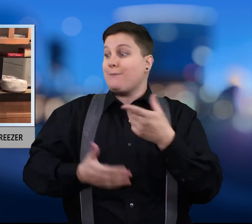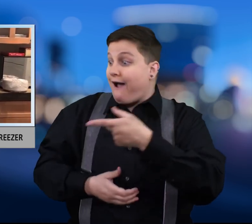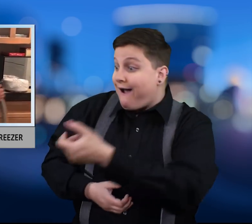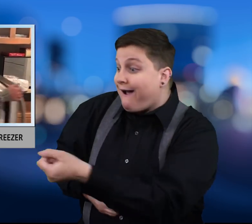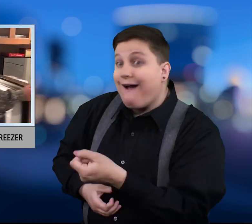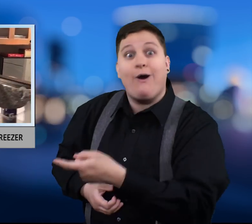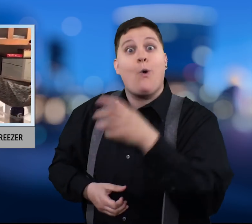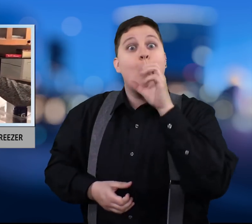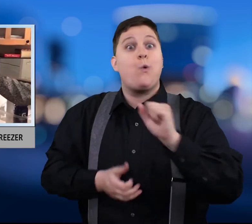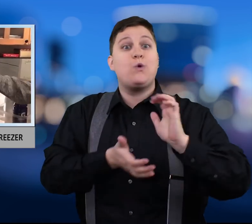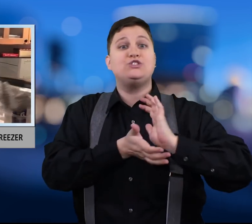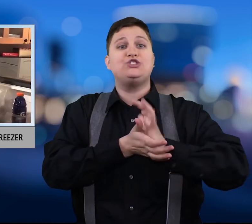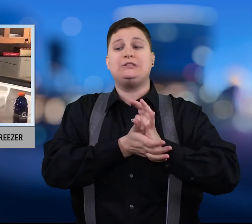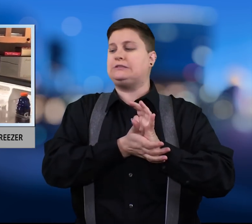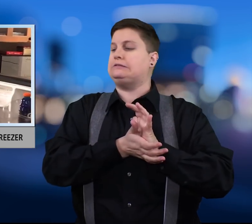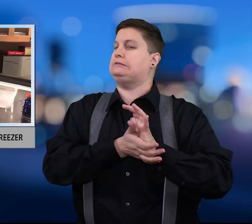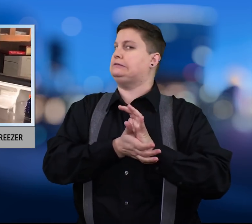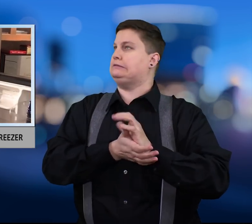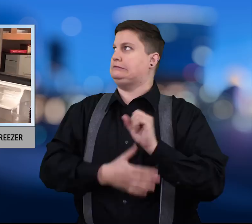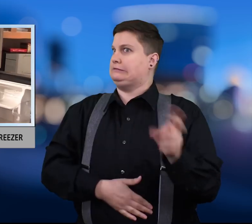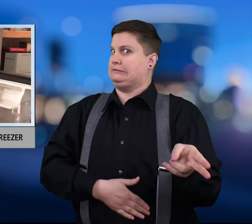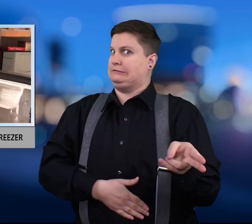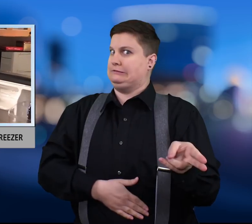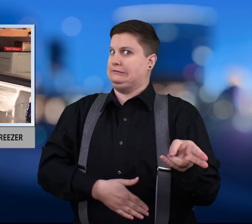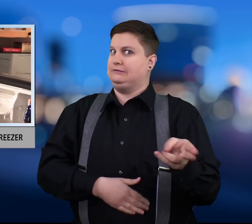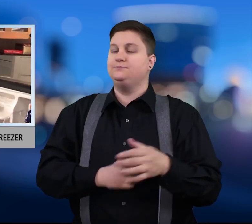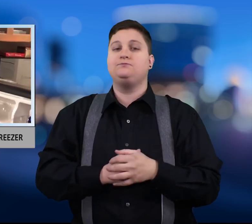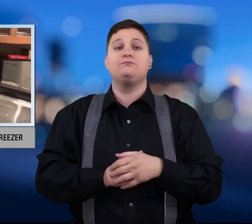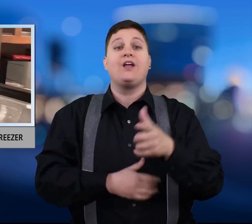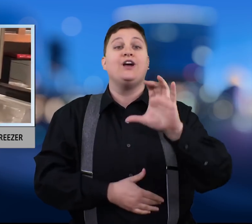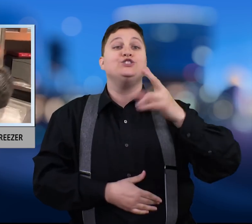It may be time to let go of that old block of cheese.